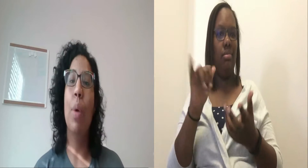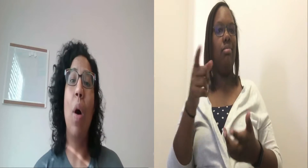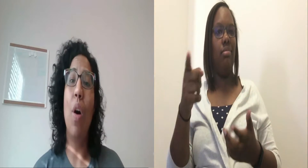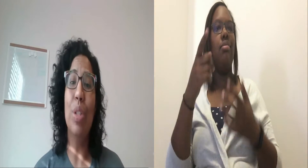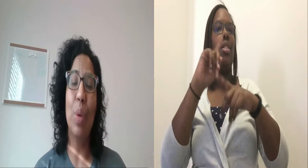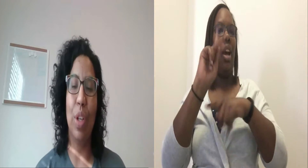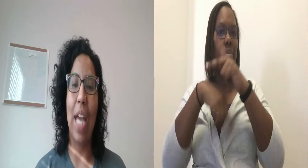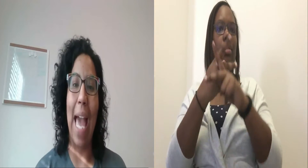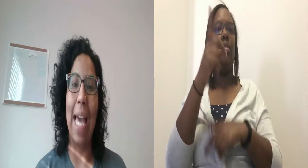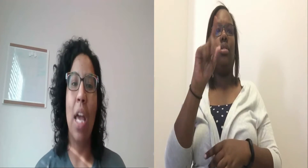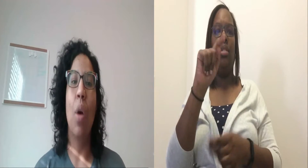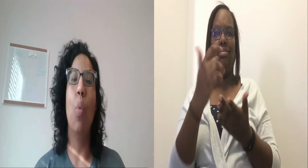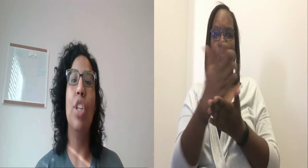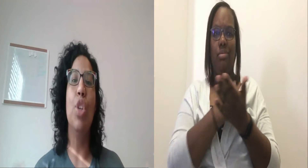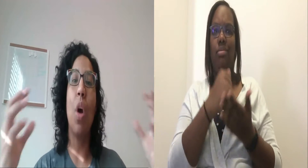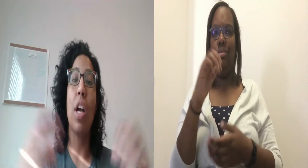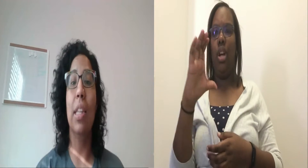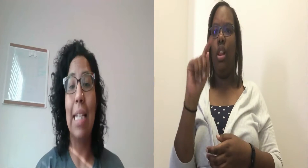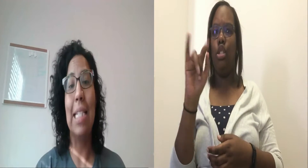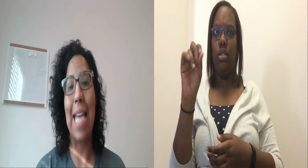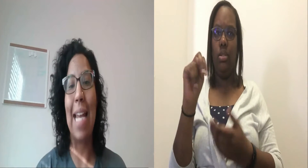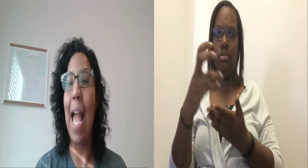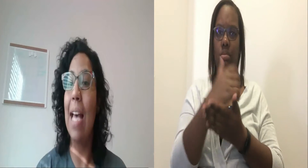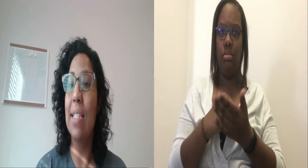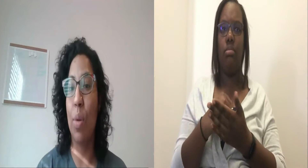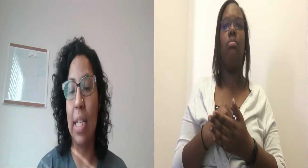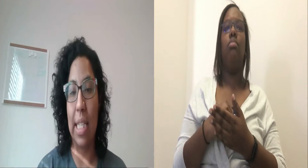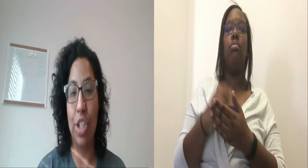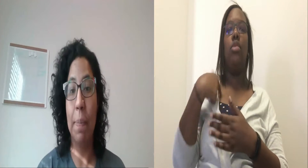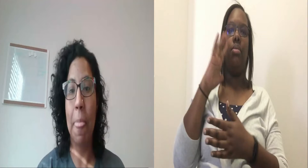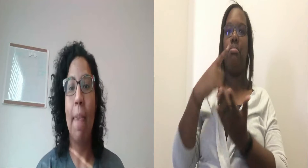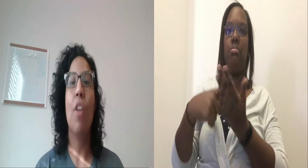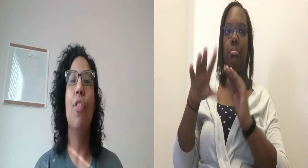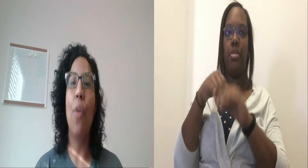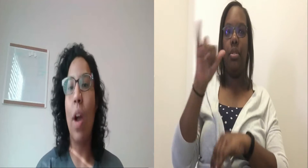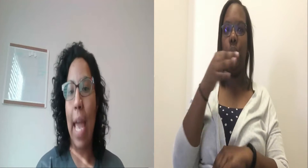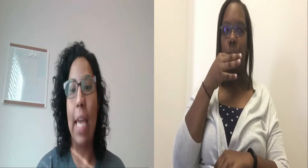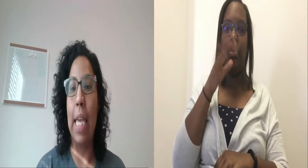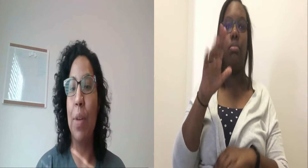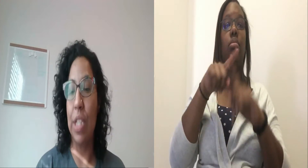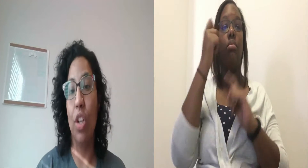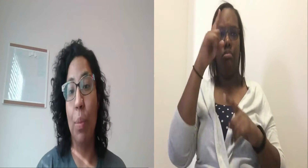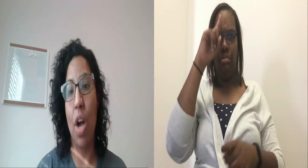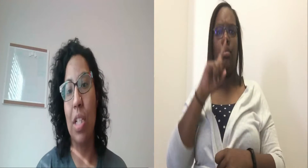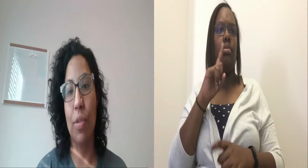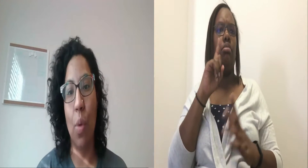we will also look at when you are collecting data as an organization for a particular project for